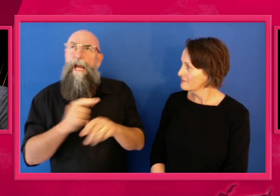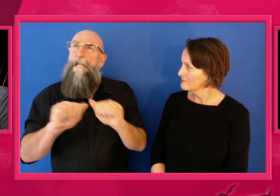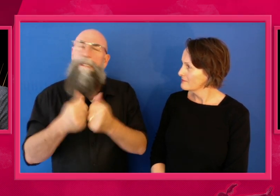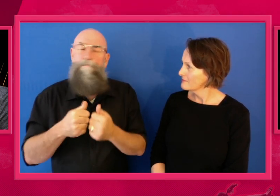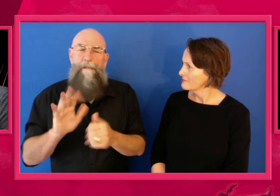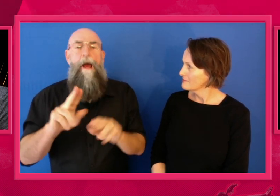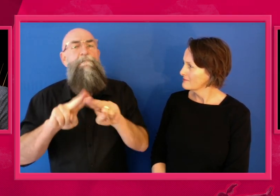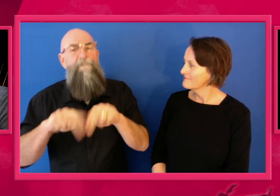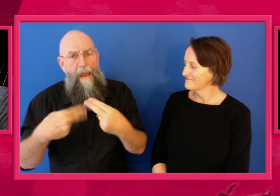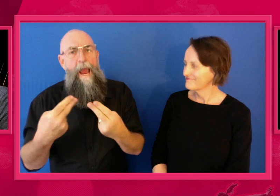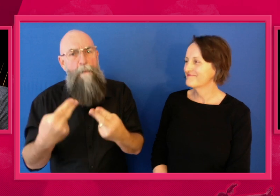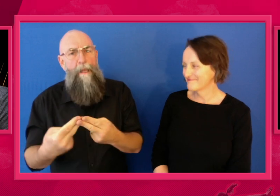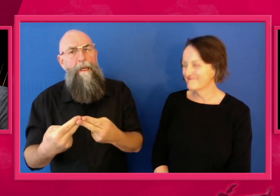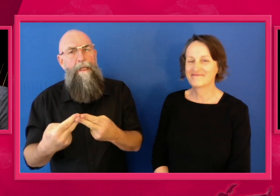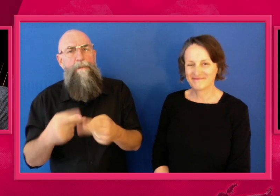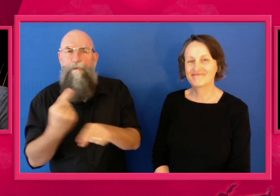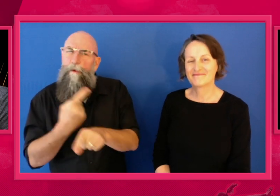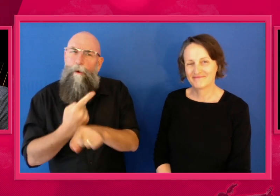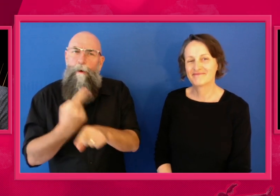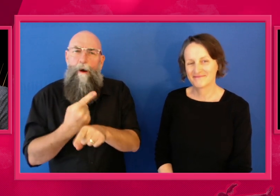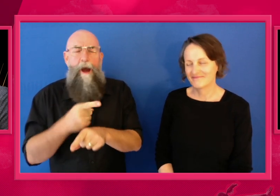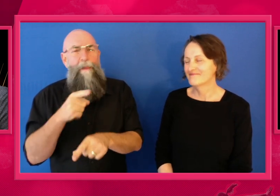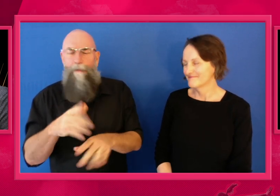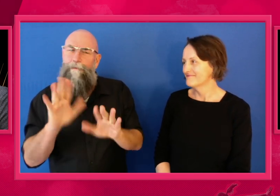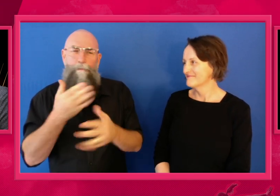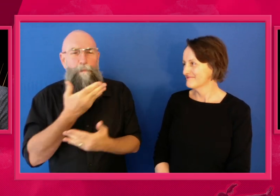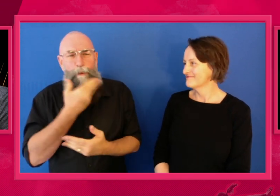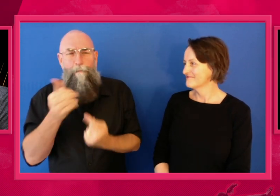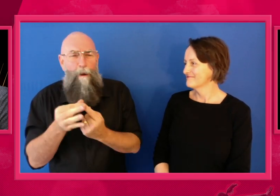Kurt Fearnley: And that, that beautiful moment as well, that, that culture of the Australian